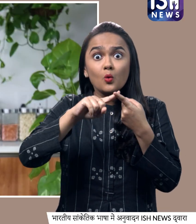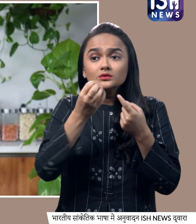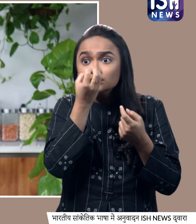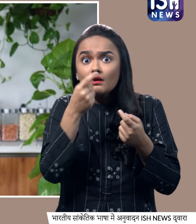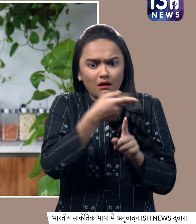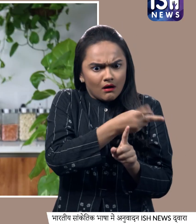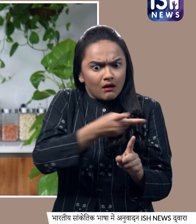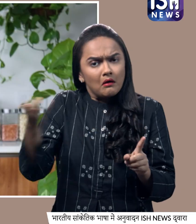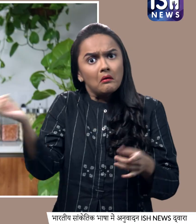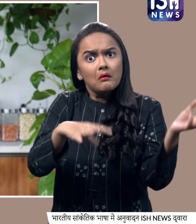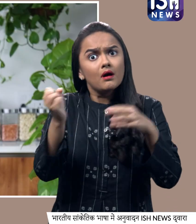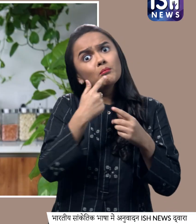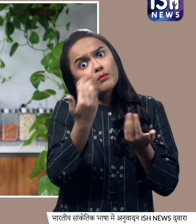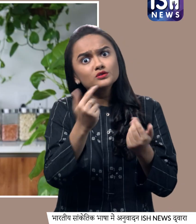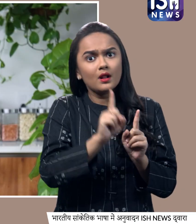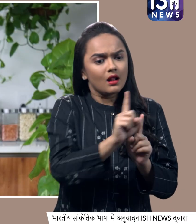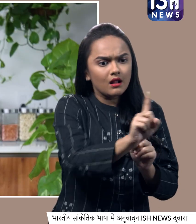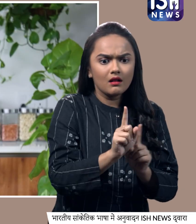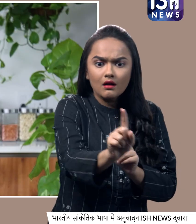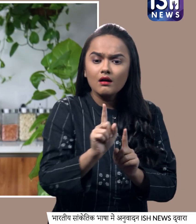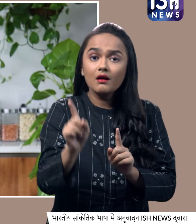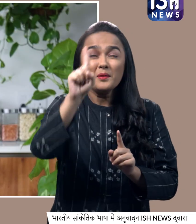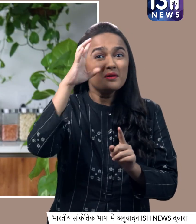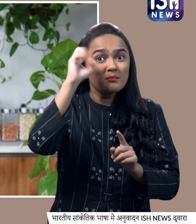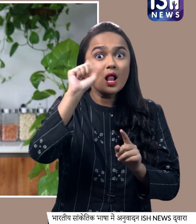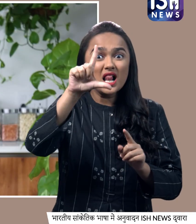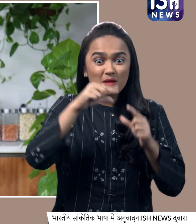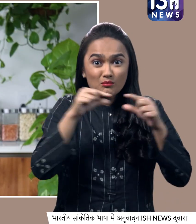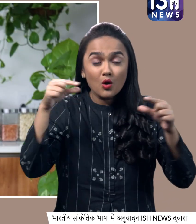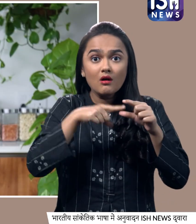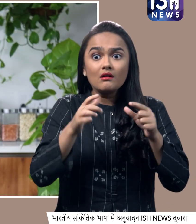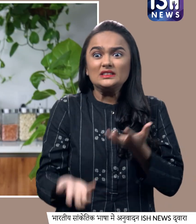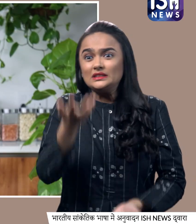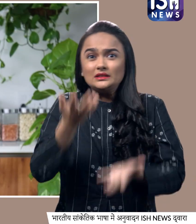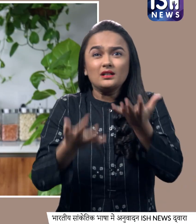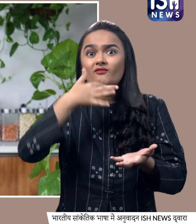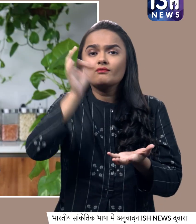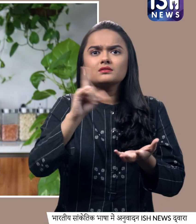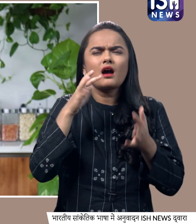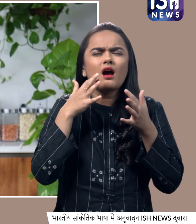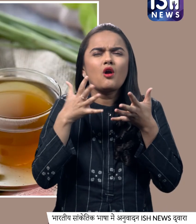Keep in mind that if you're using curry leaves, don't boil the water too much Otherwise, it'll become bitter